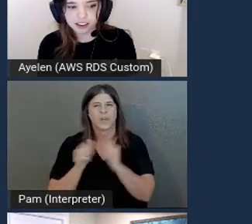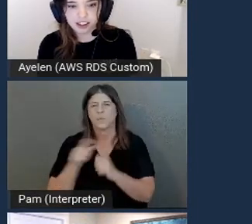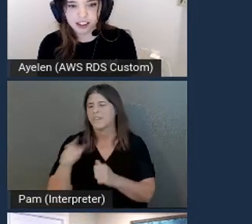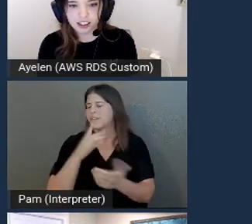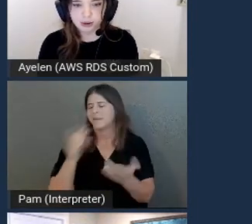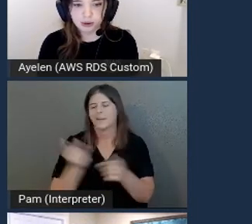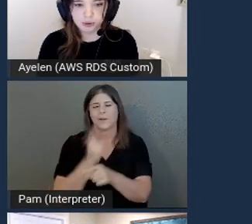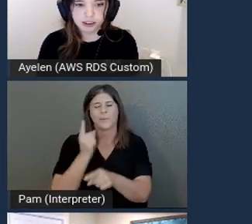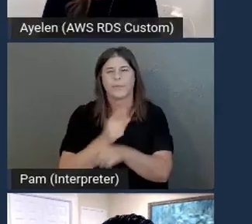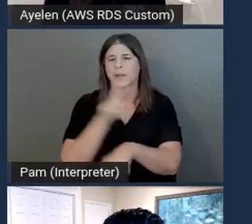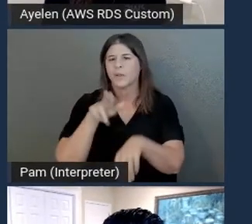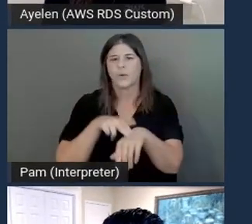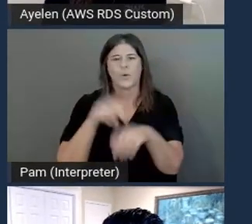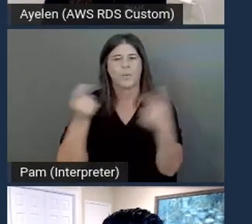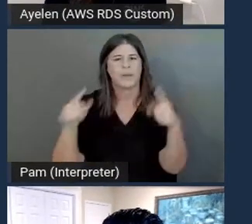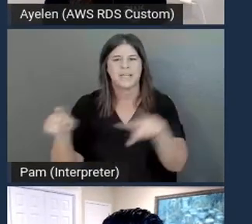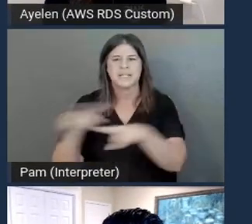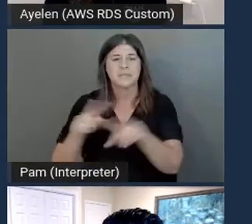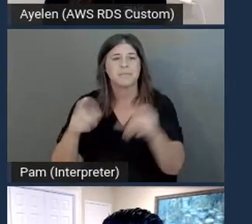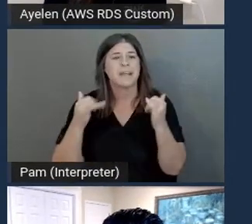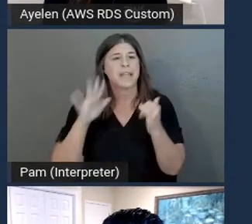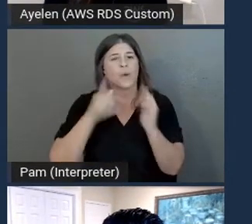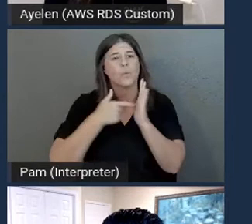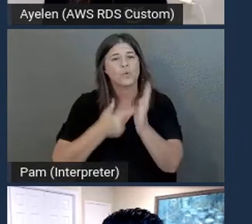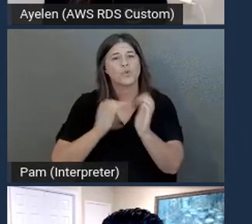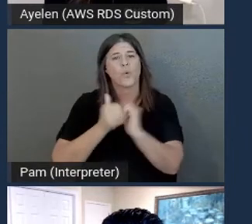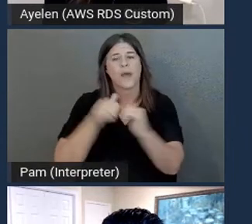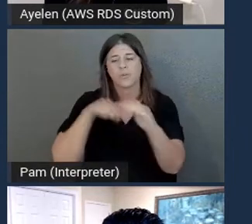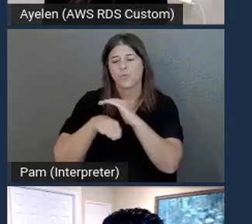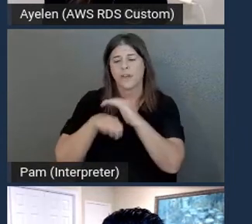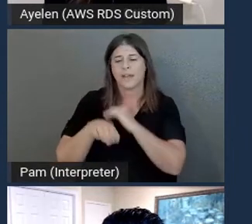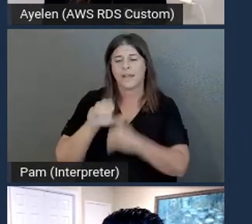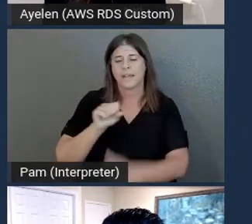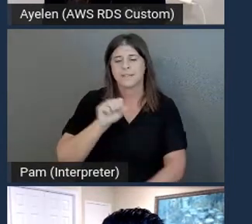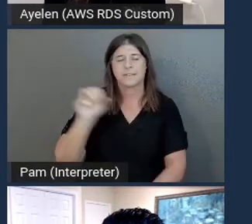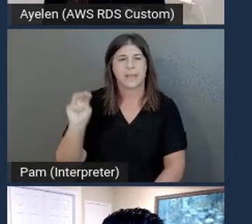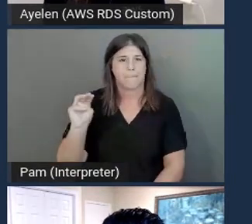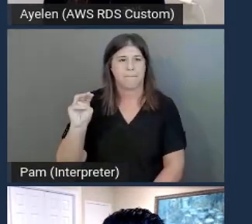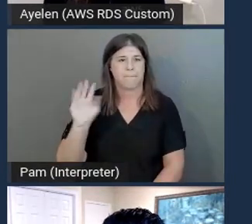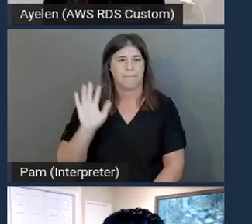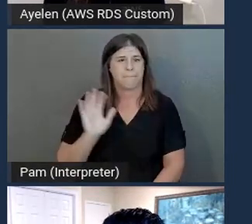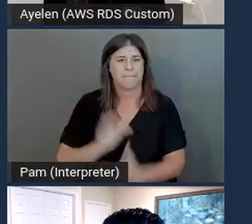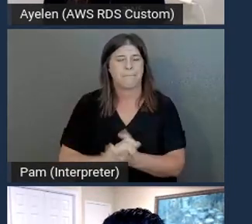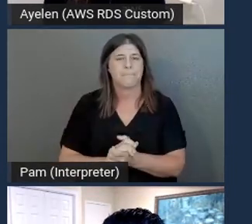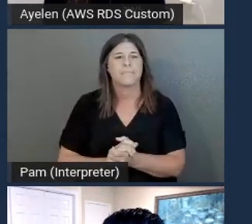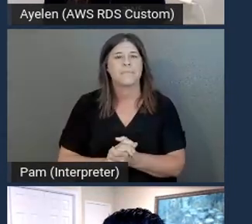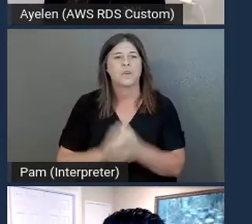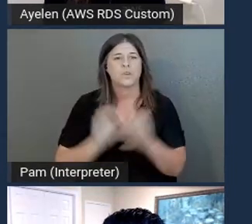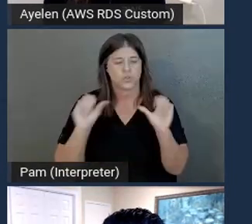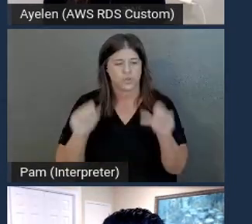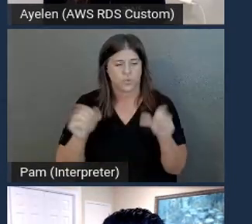But in this case, we are going to show how to access using SSM. So we can connect to the host.